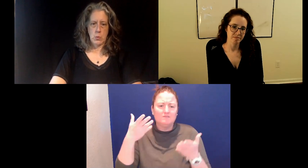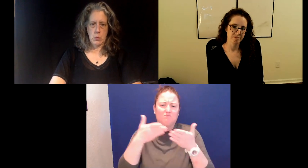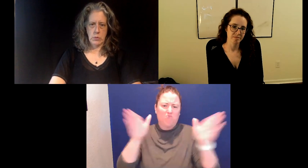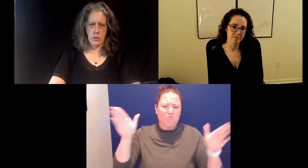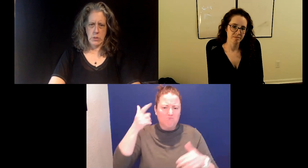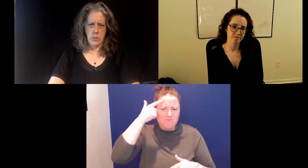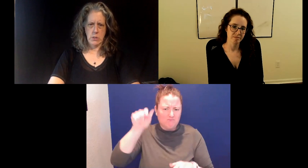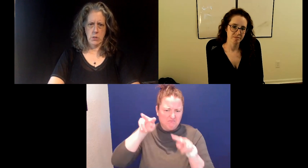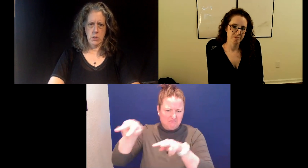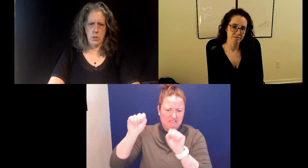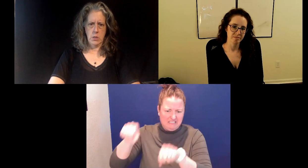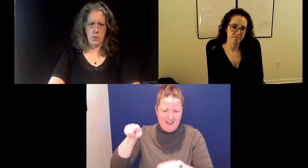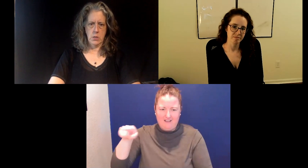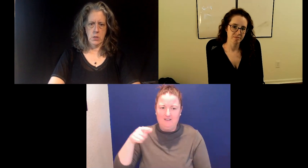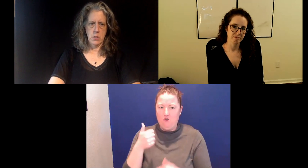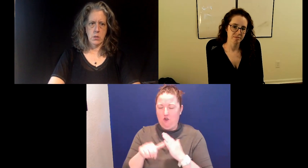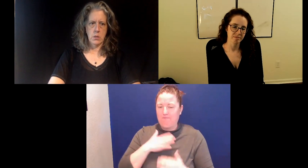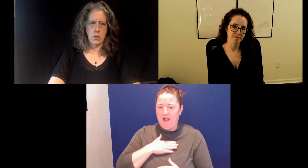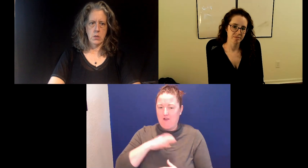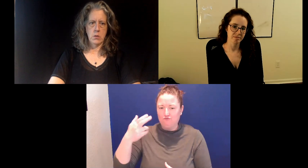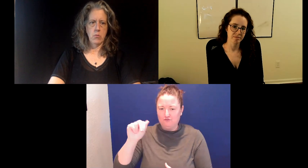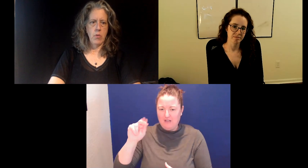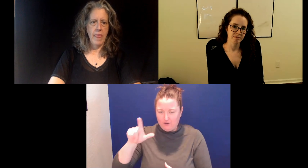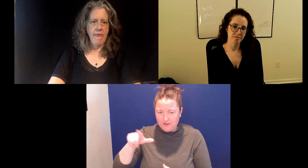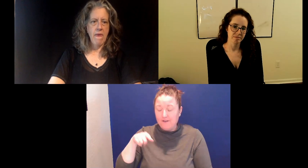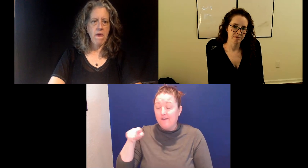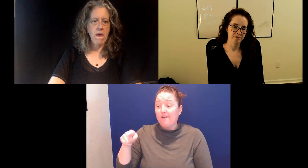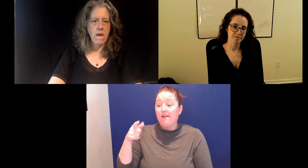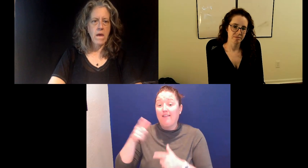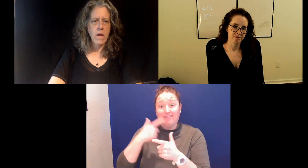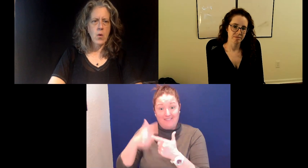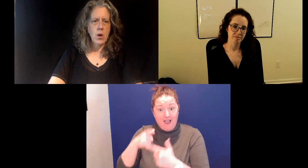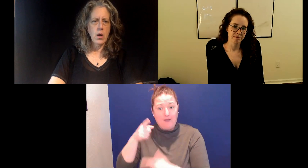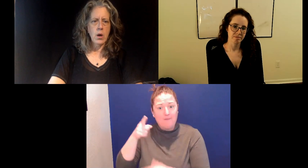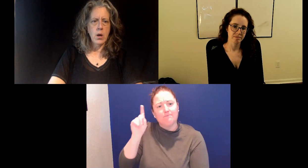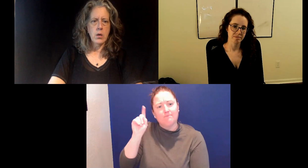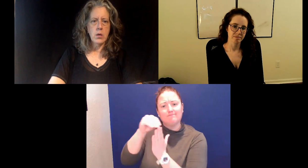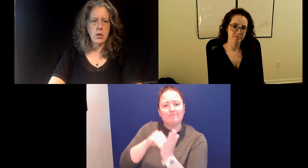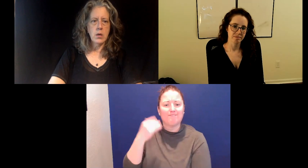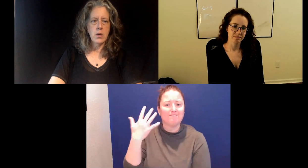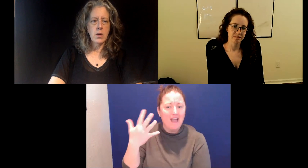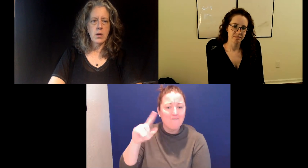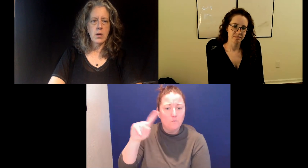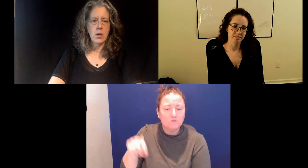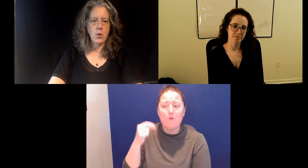you know the digital platforms is going to be for me to record things on my own channel and